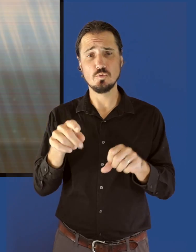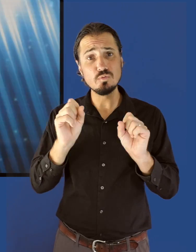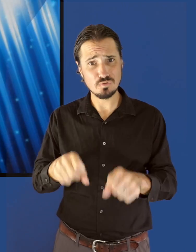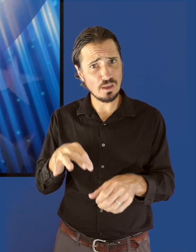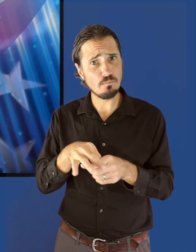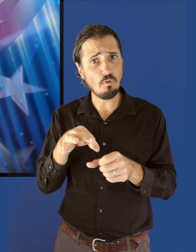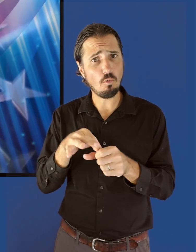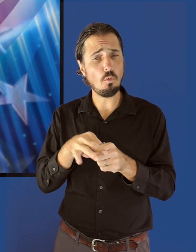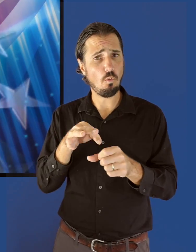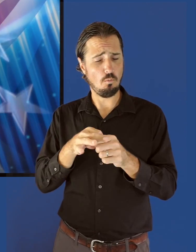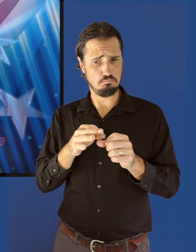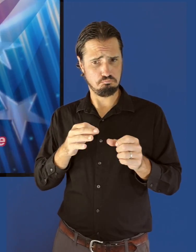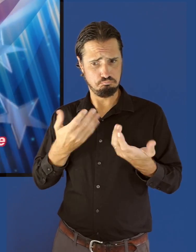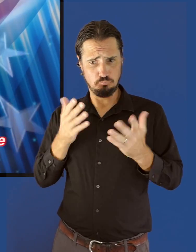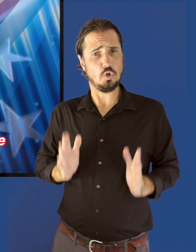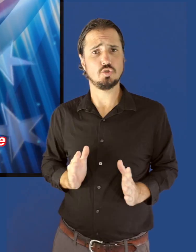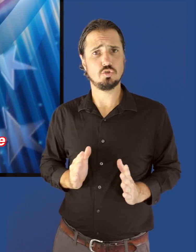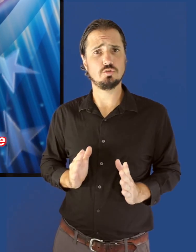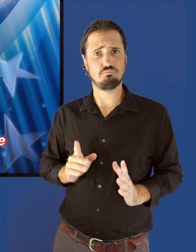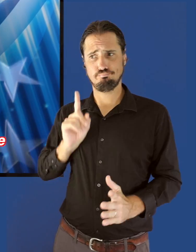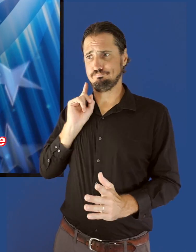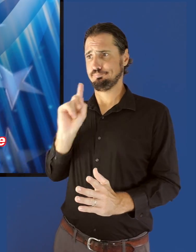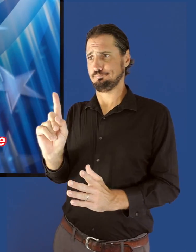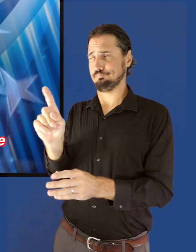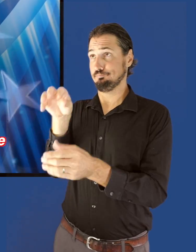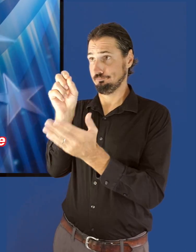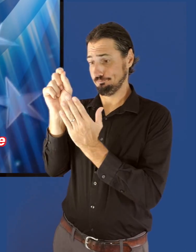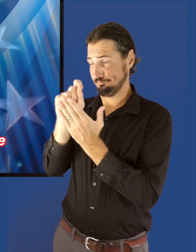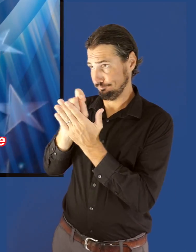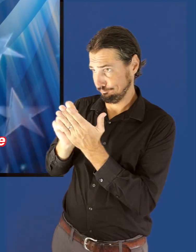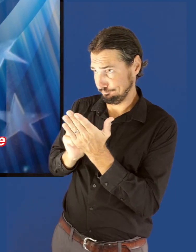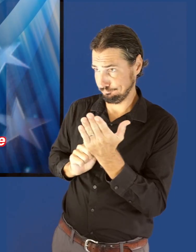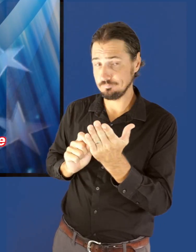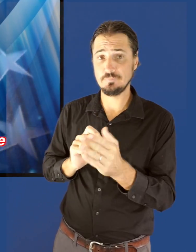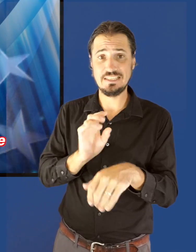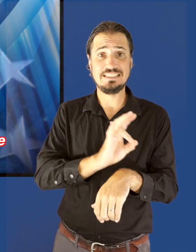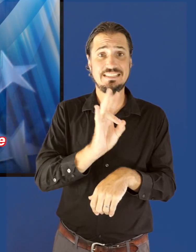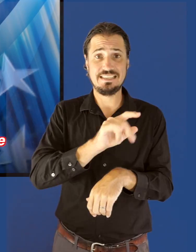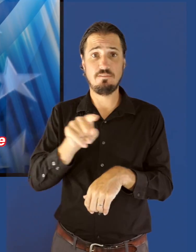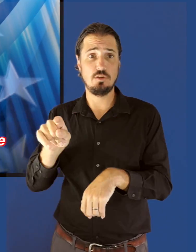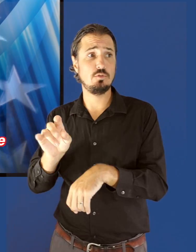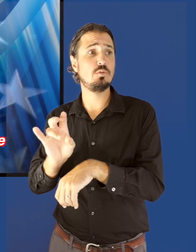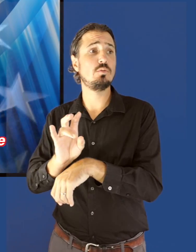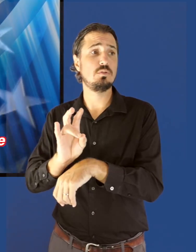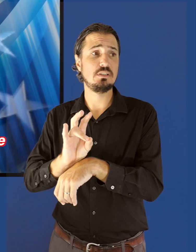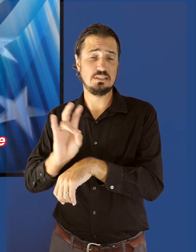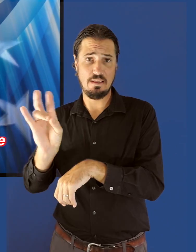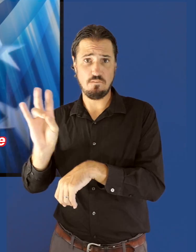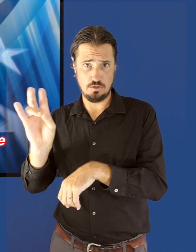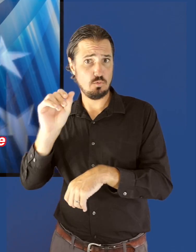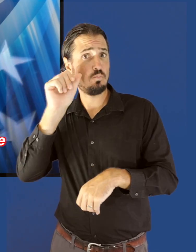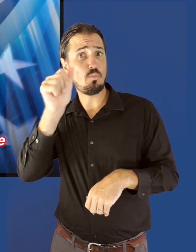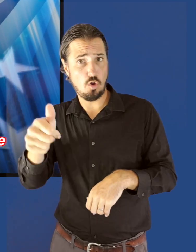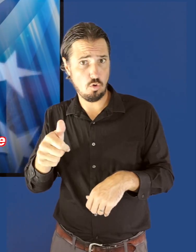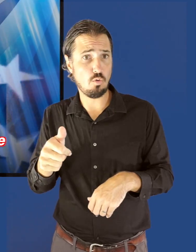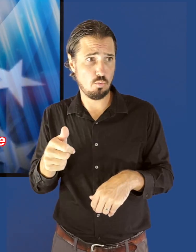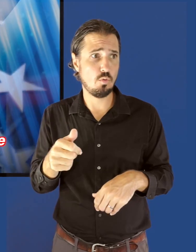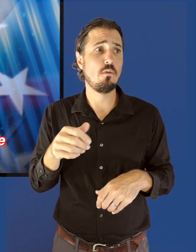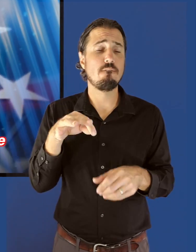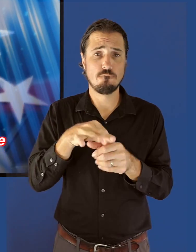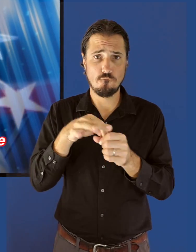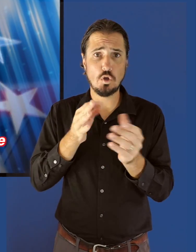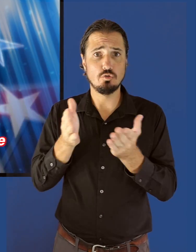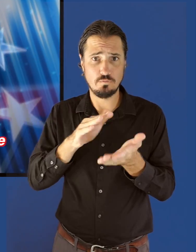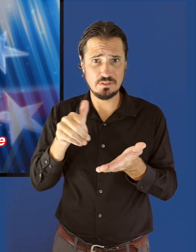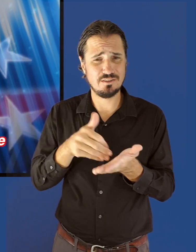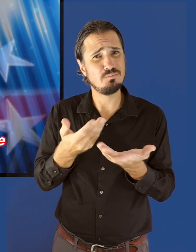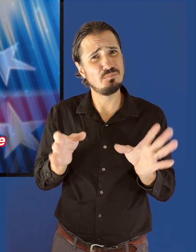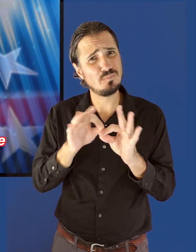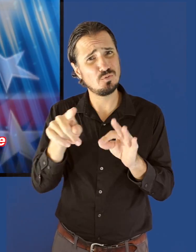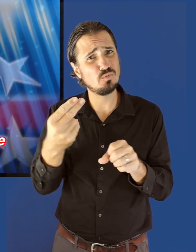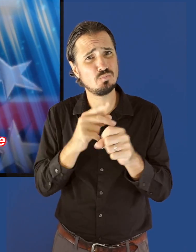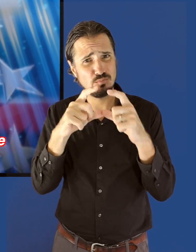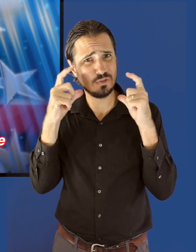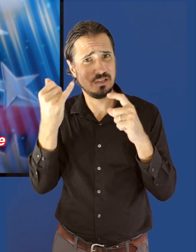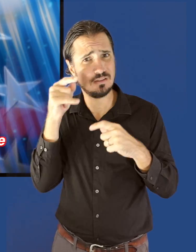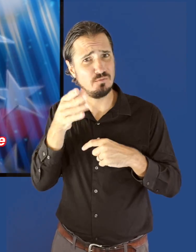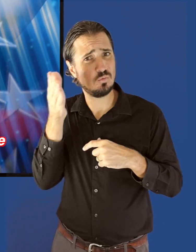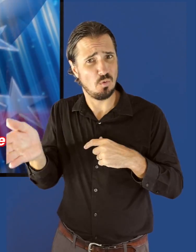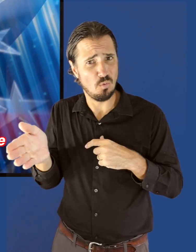You can also vote in person at the Voter Service Center on Saturday, Aug. 8 from 7 a.m. to 7 p.m. If you are going to visit the Voter Service Center, please wear your mask!